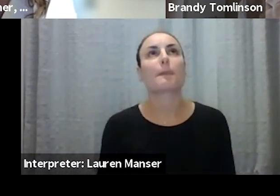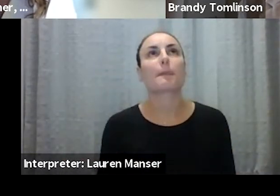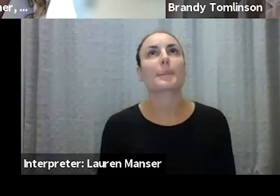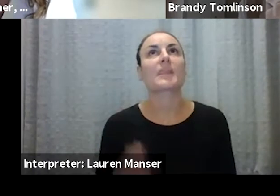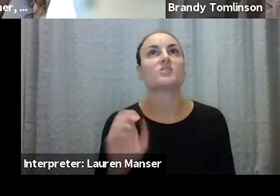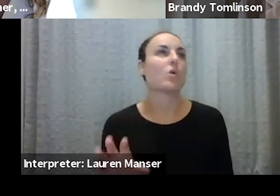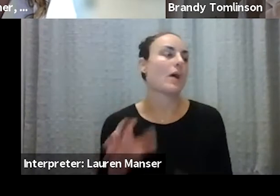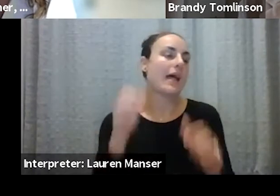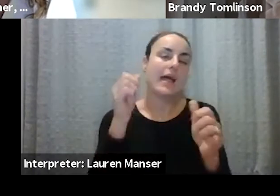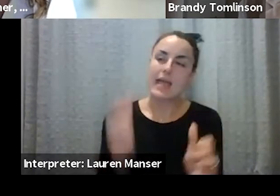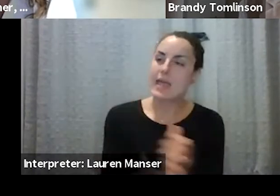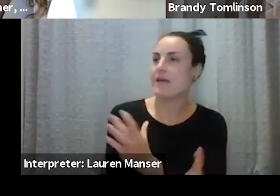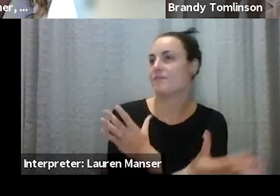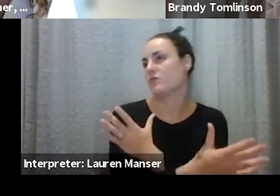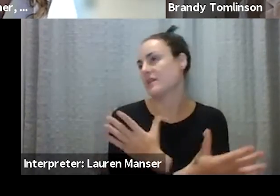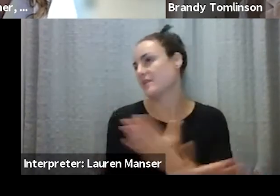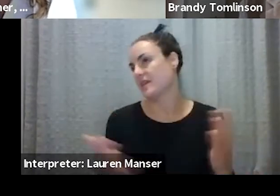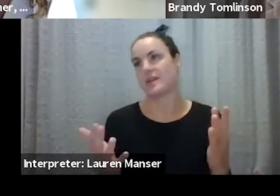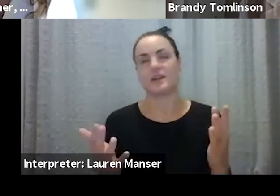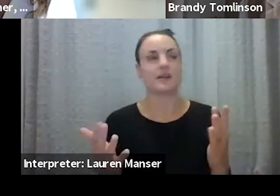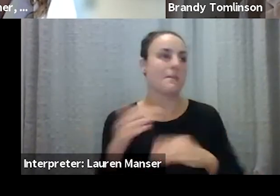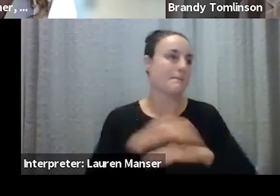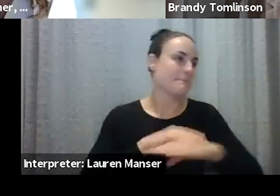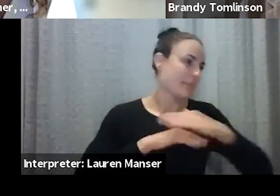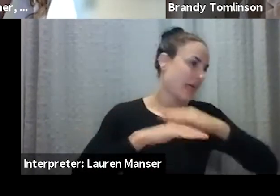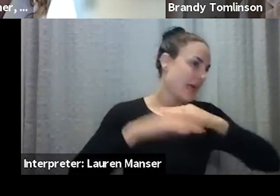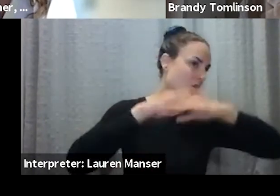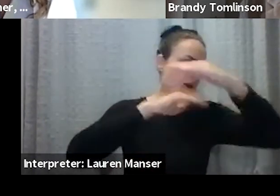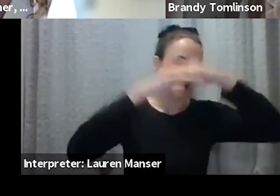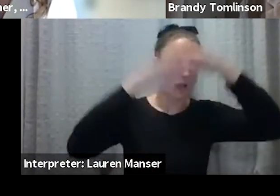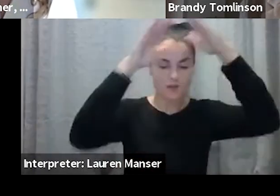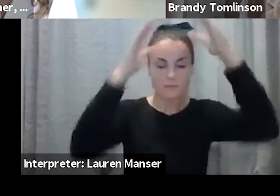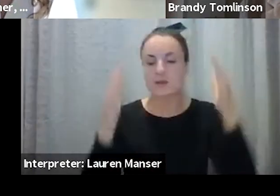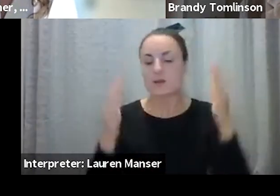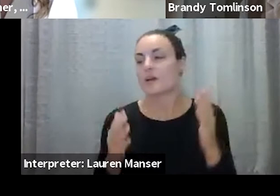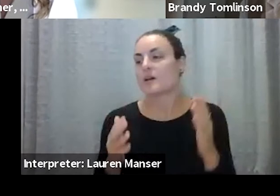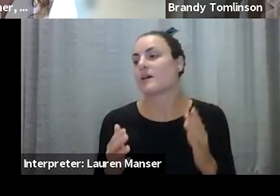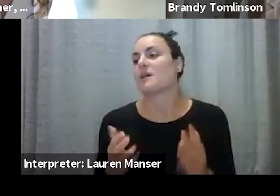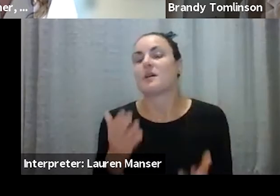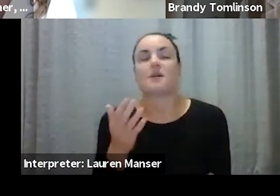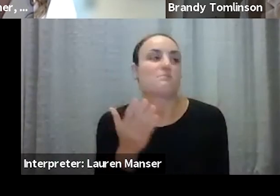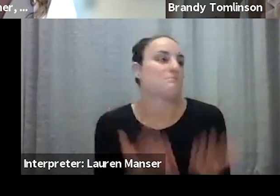with maybe still not being back to work full-time, maybe dealing with anxiety about kids returning to school in the fall,